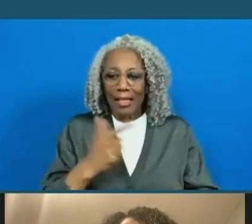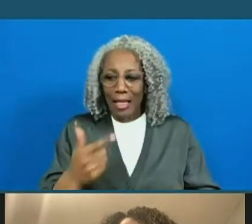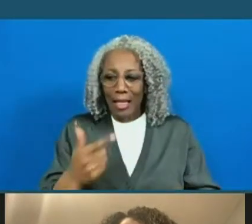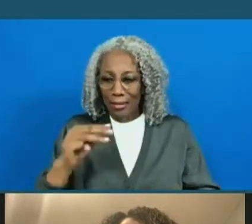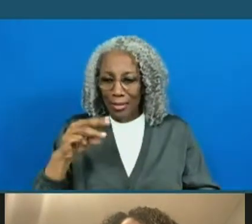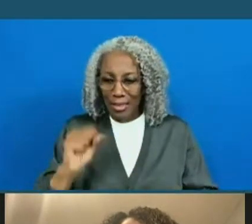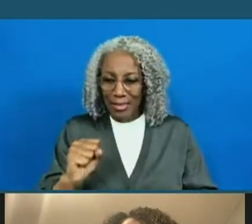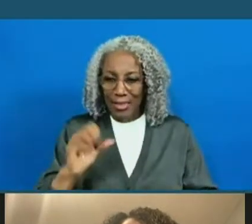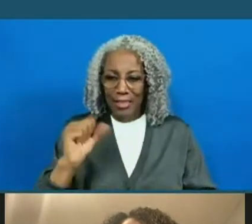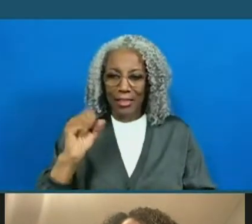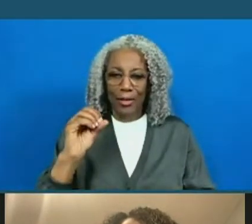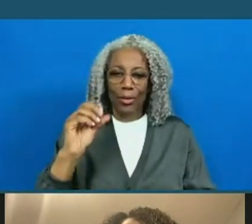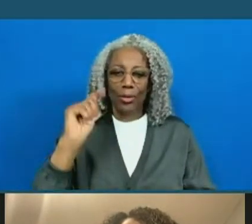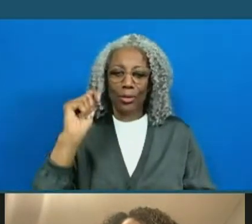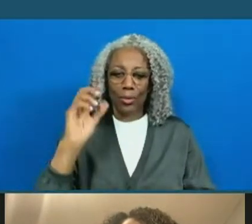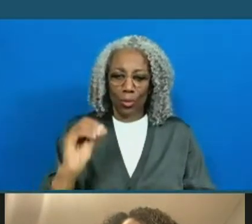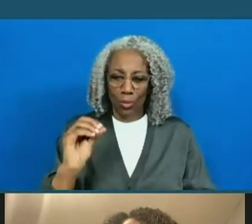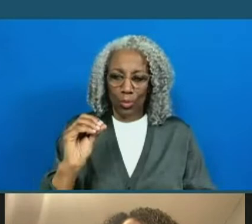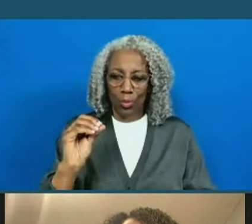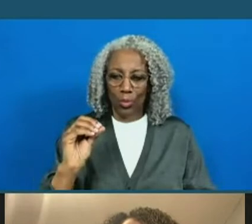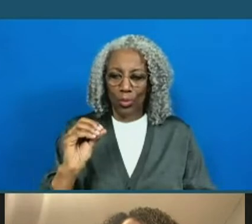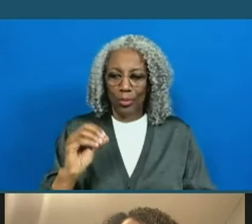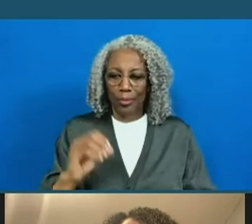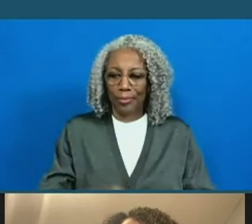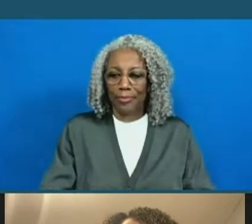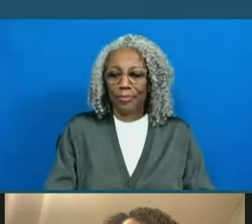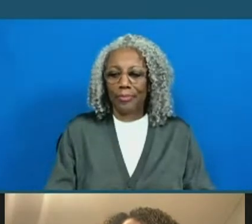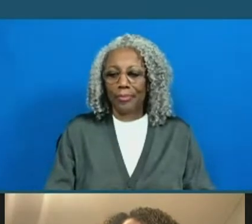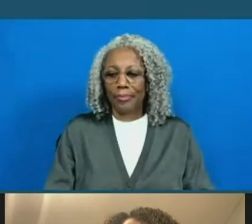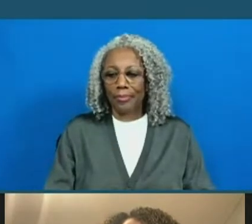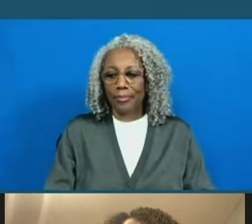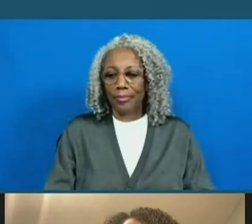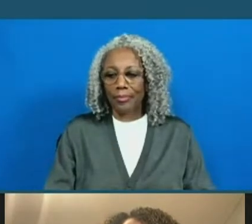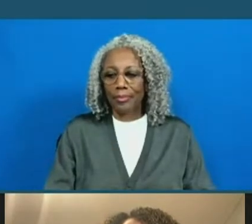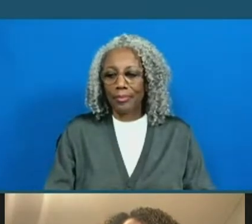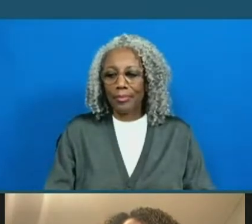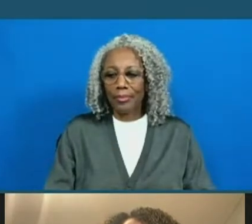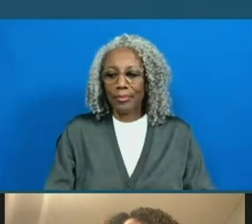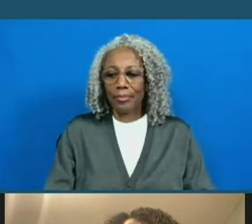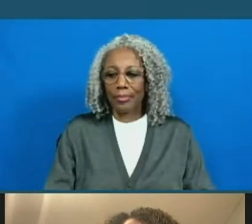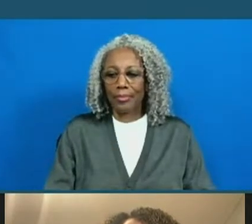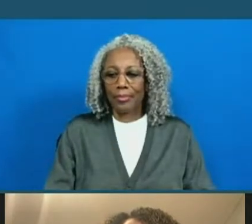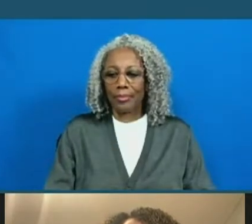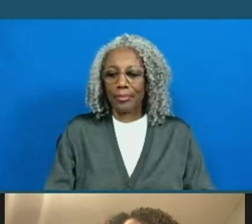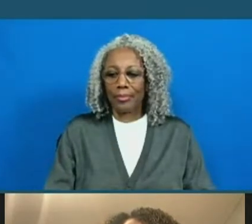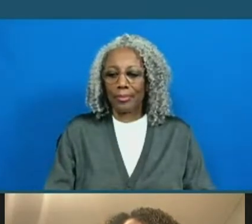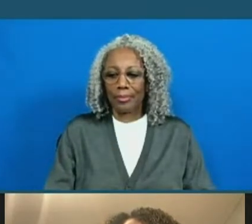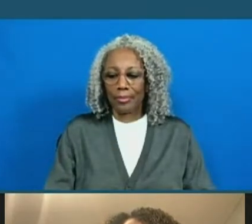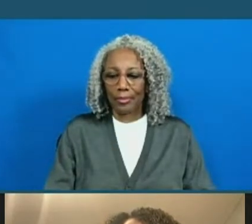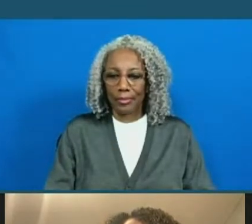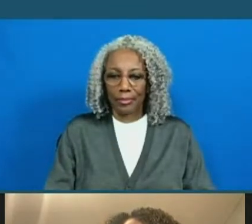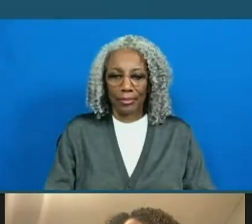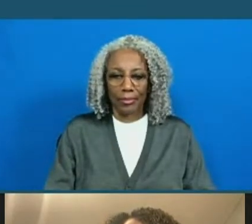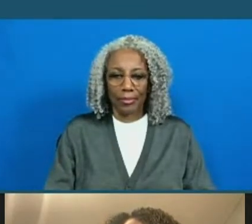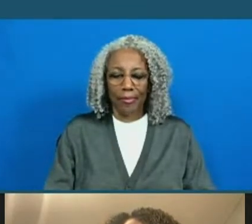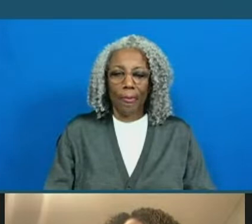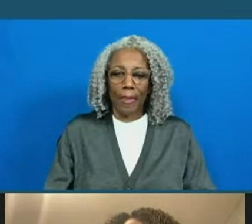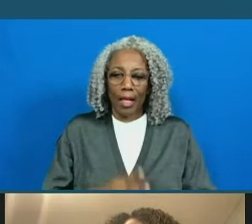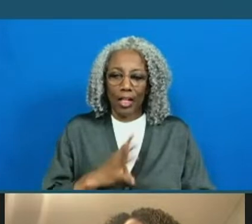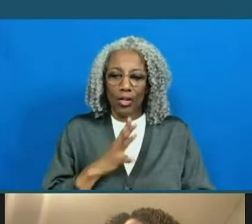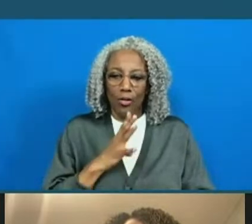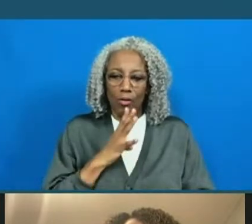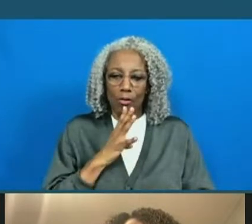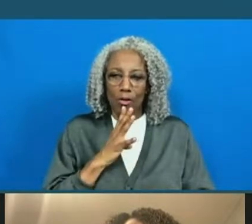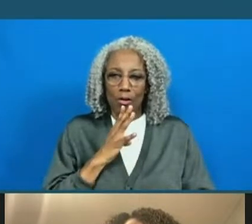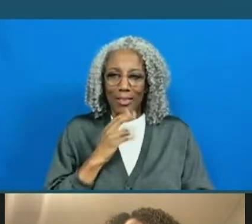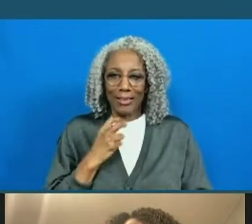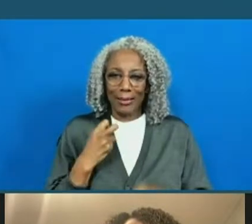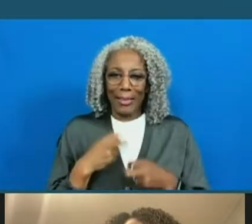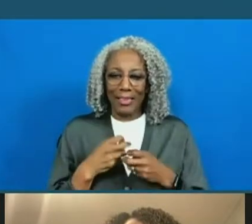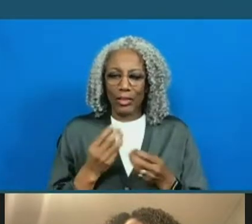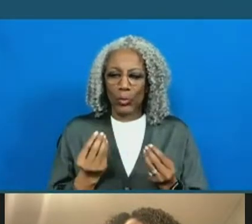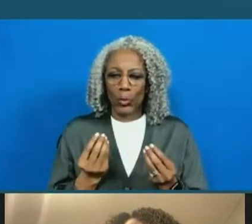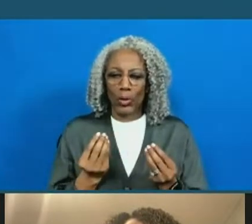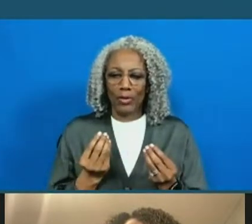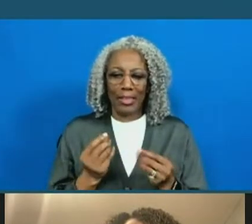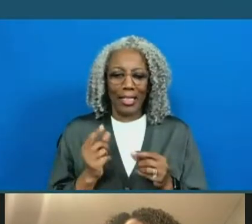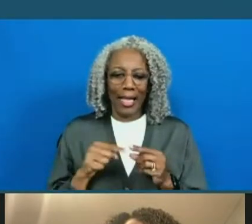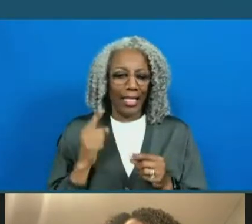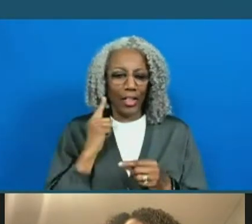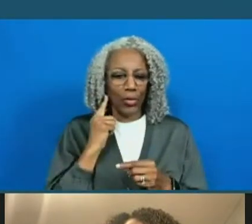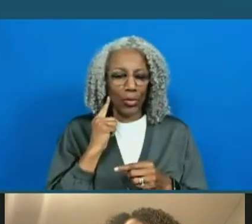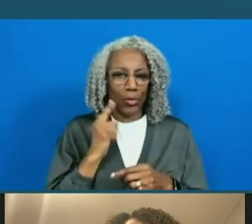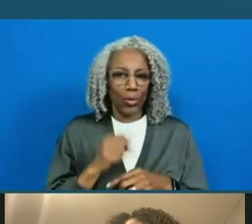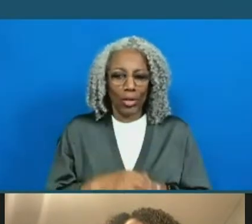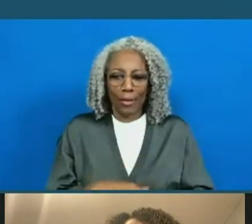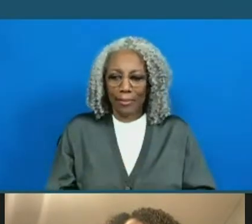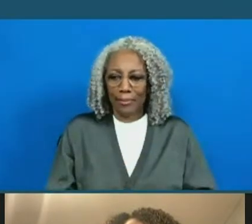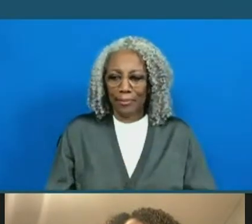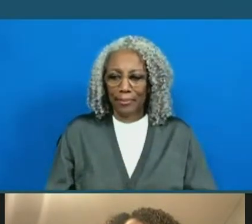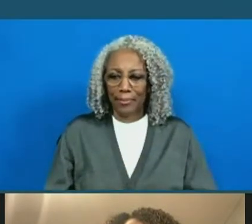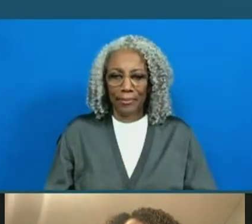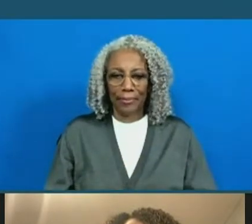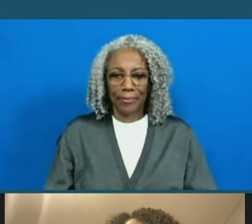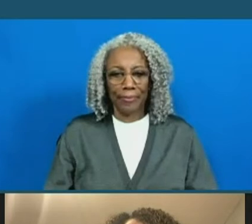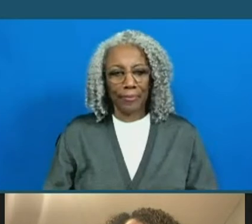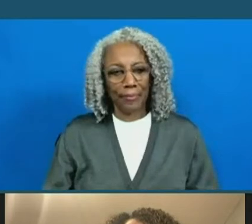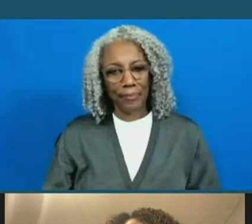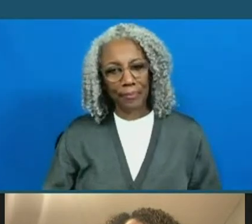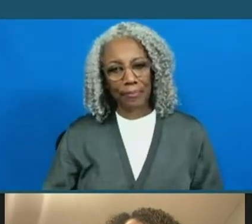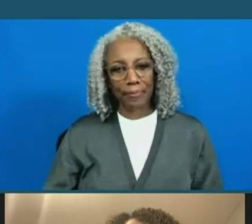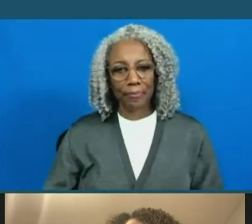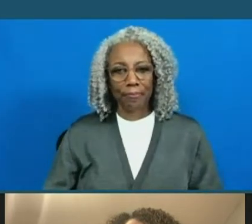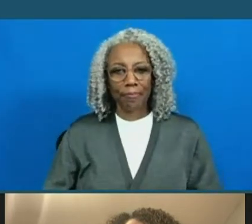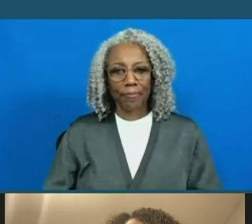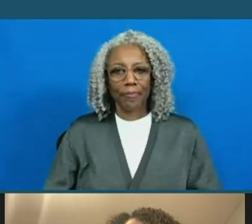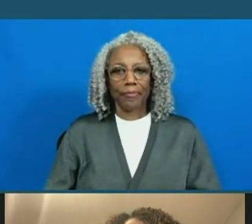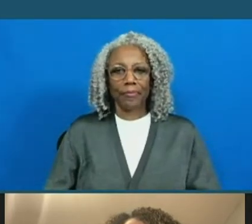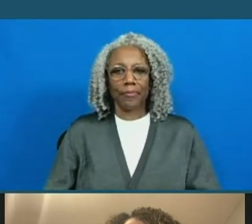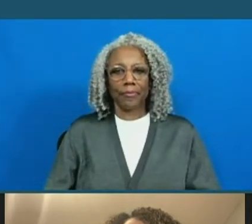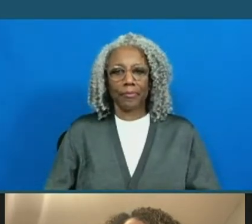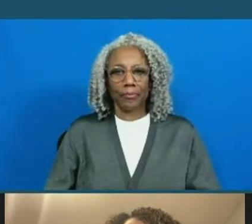Miss Soto. You've been looking,